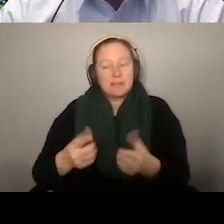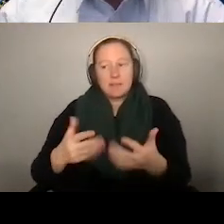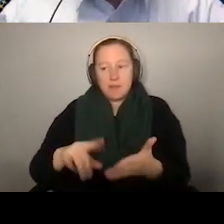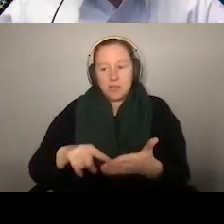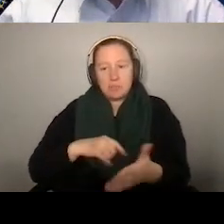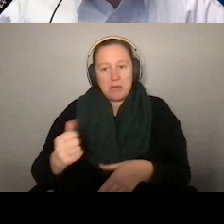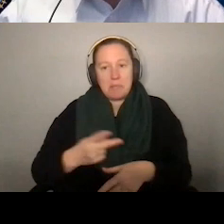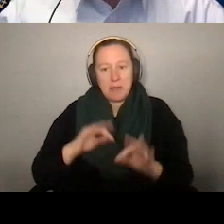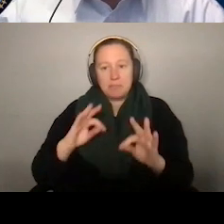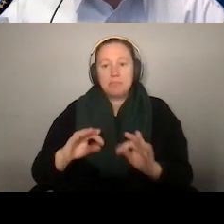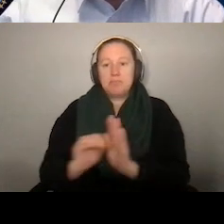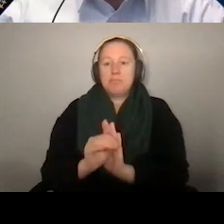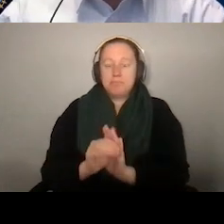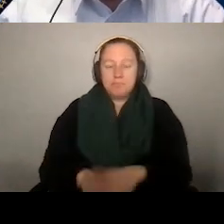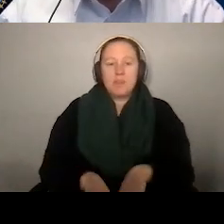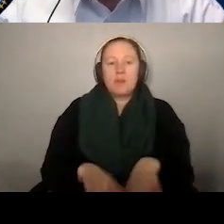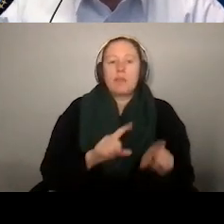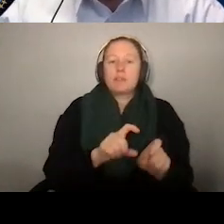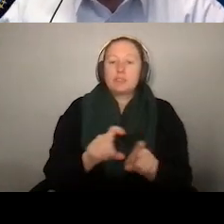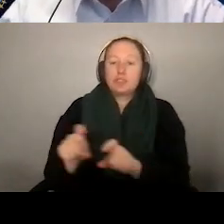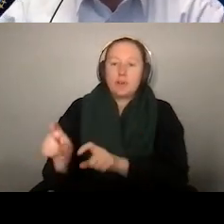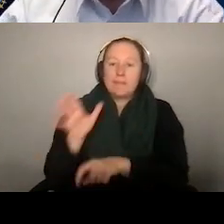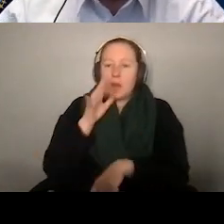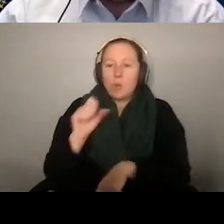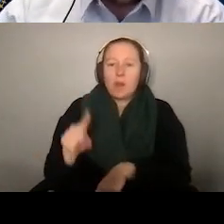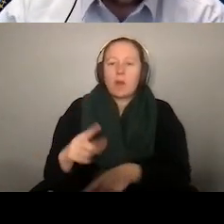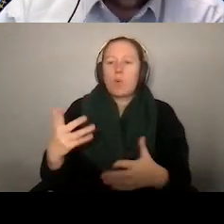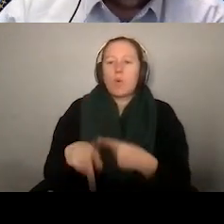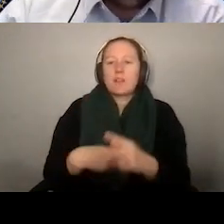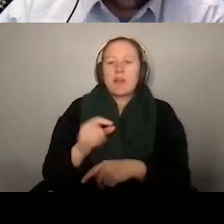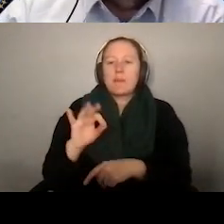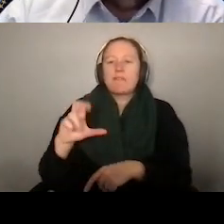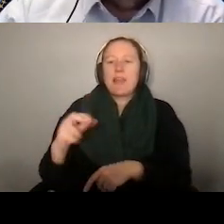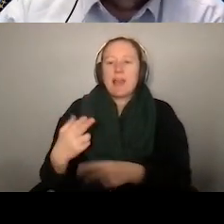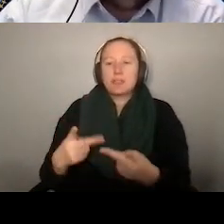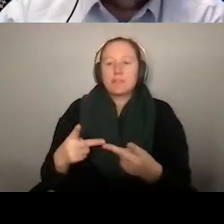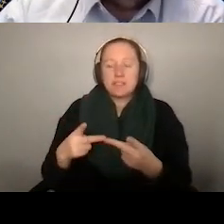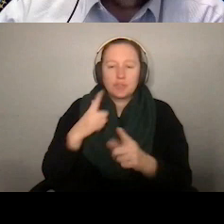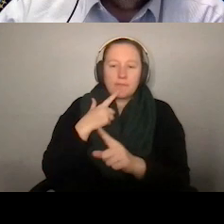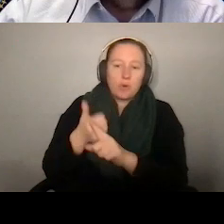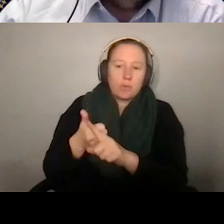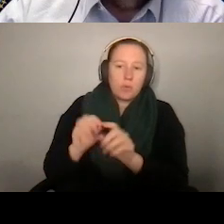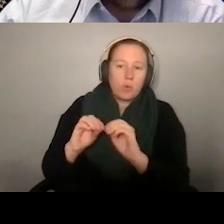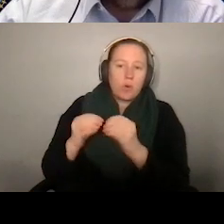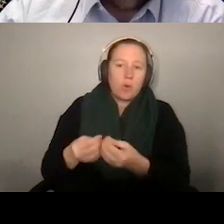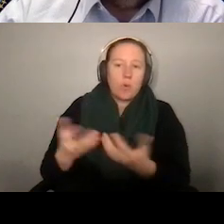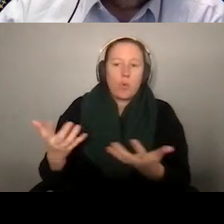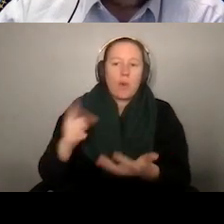The survey will be asking what kind of cash position do you find yourself in and what is the cash on hand amount?